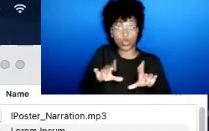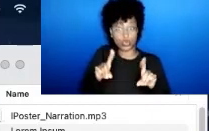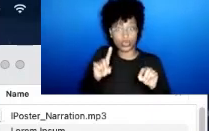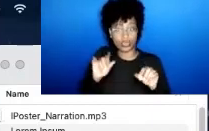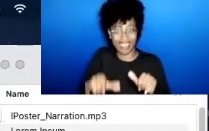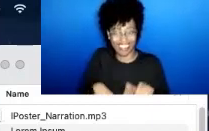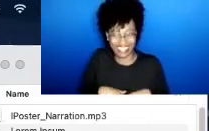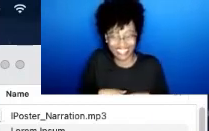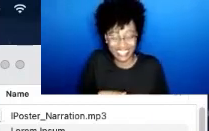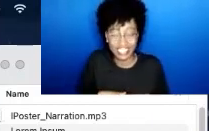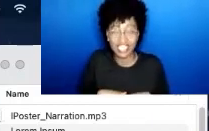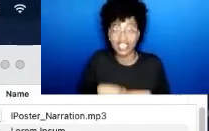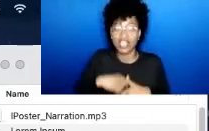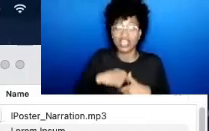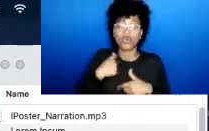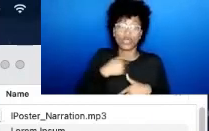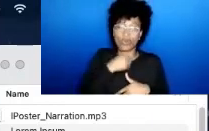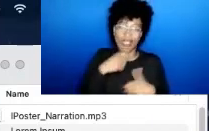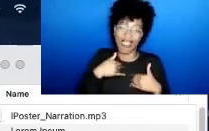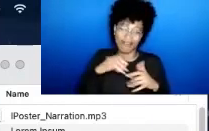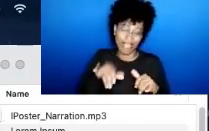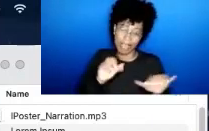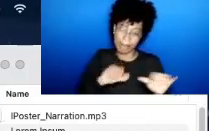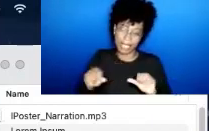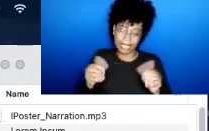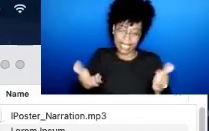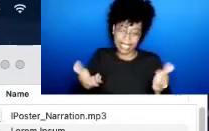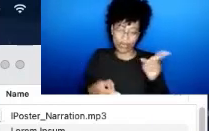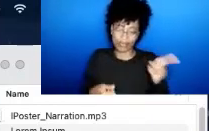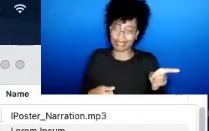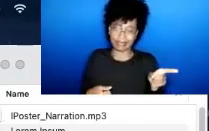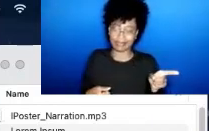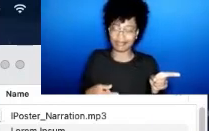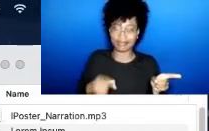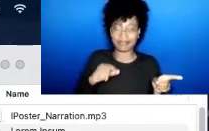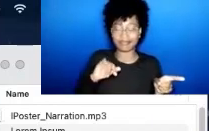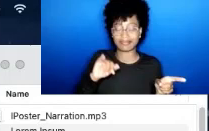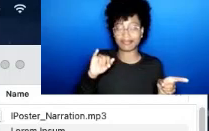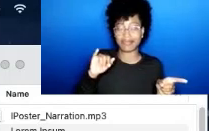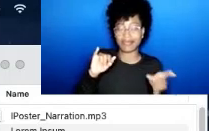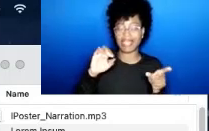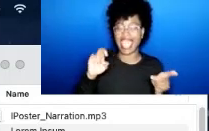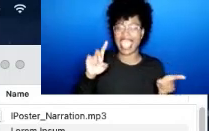not have that ability here on the editing tools.